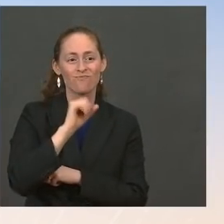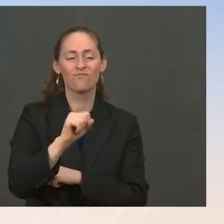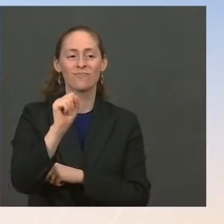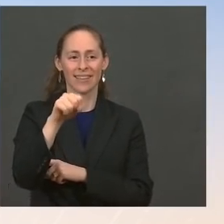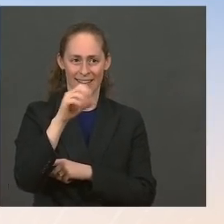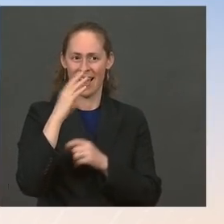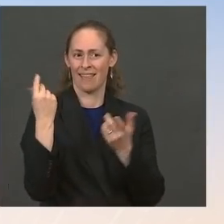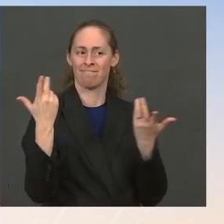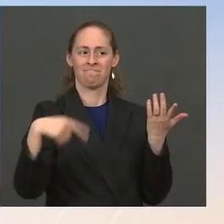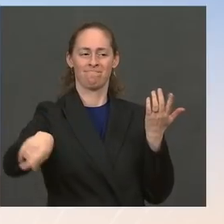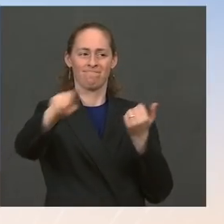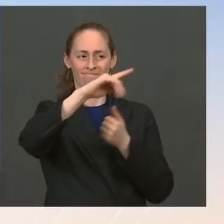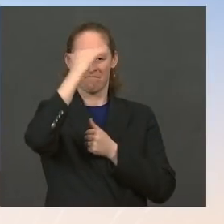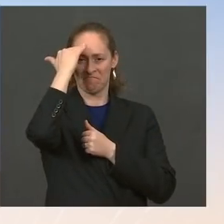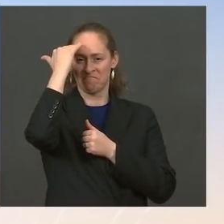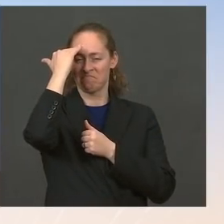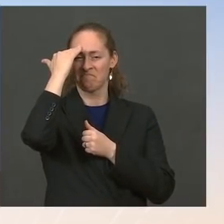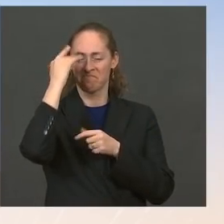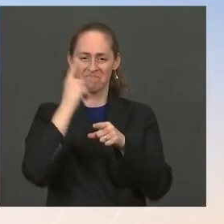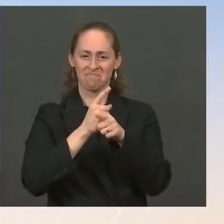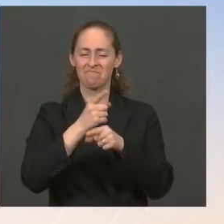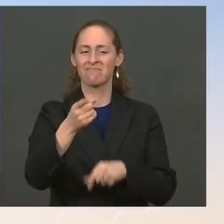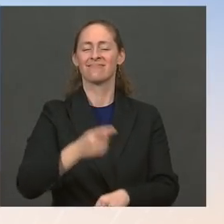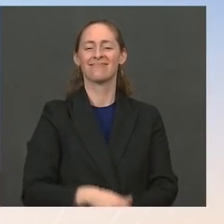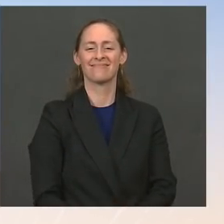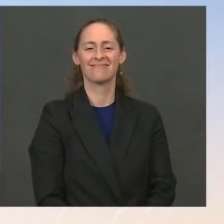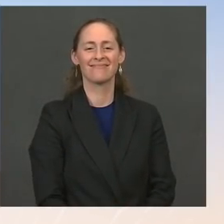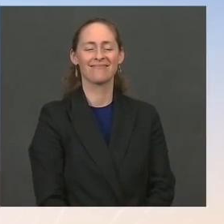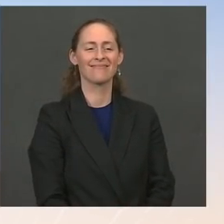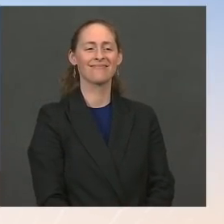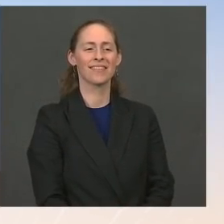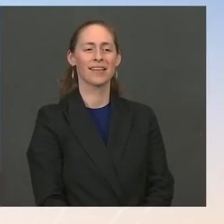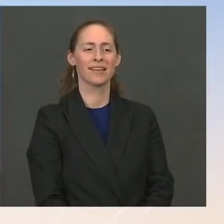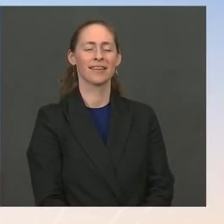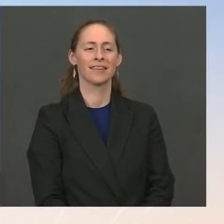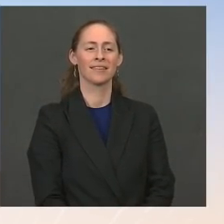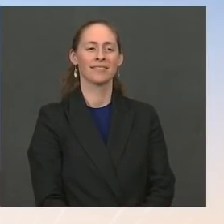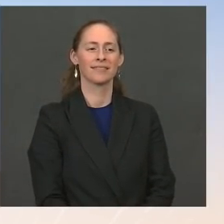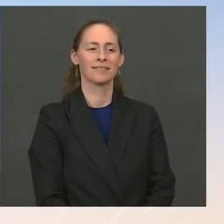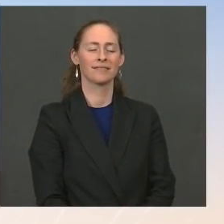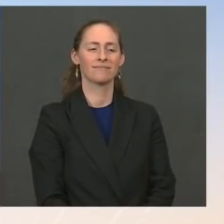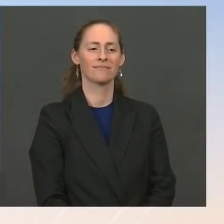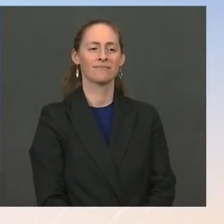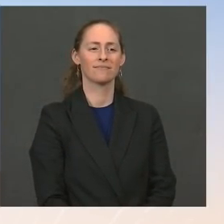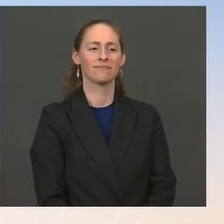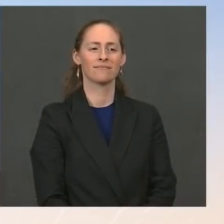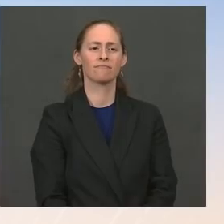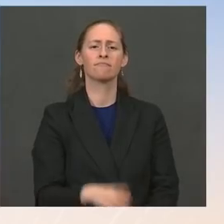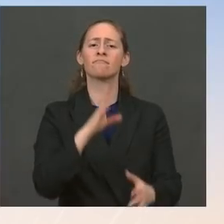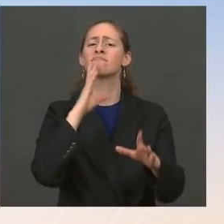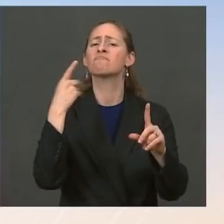I will say, Kristen, we knew that we were going to do -- he wanted to do and committed to do a physical before the end of the year,